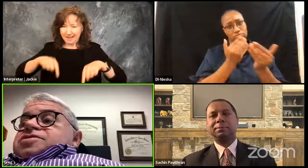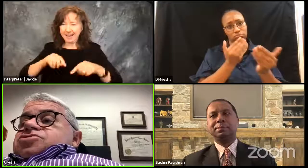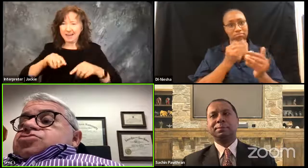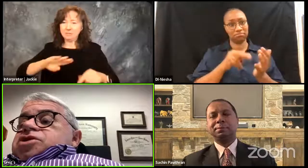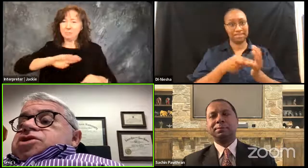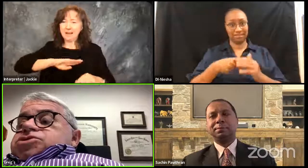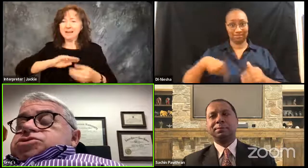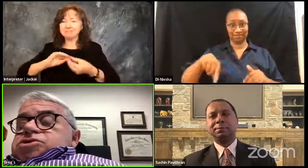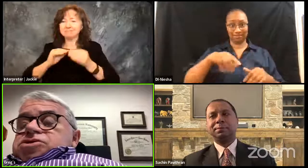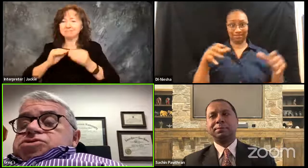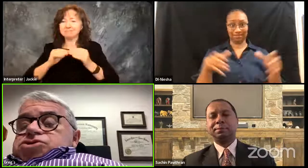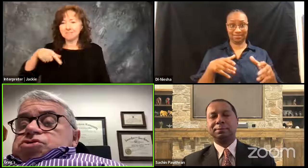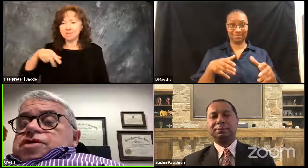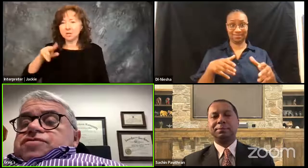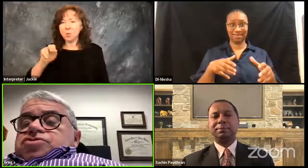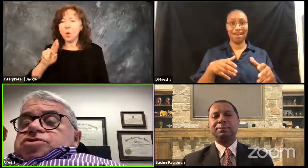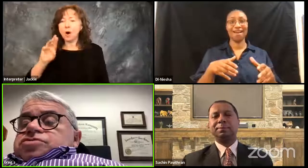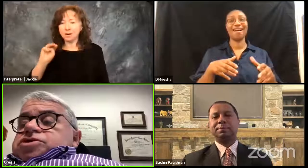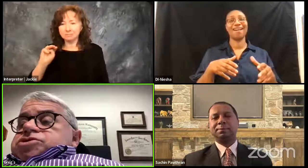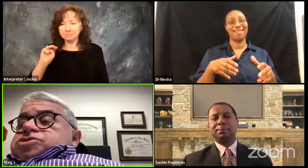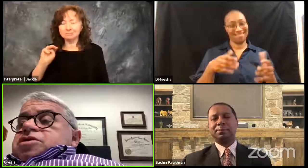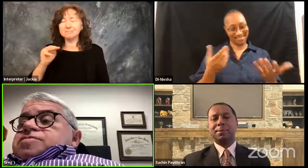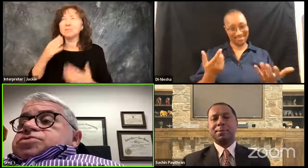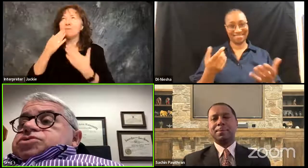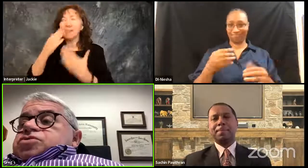And so thanks to your efforts, I know it takes time.